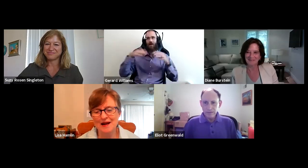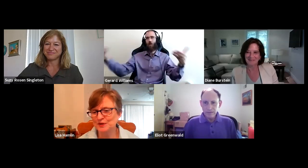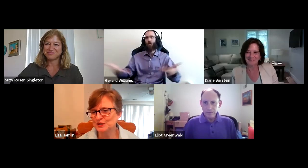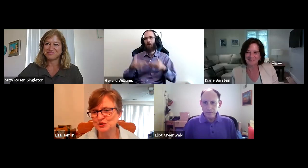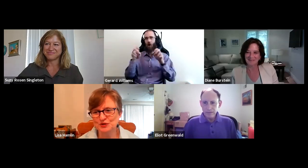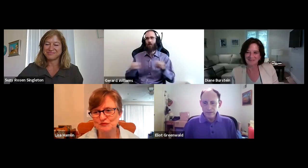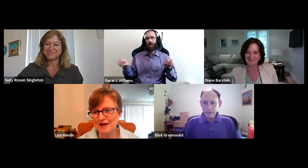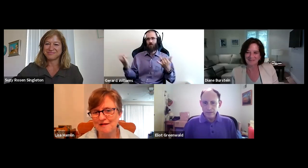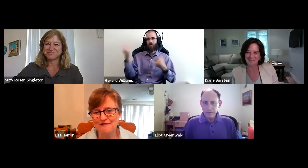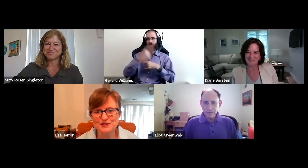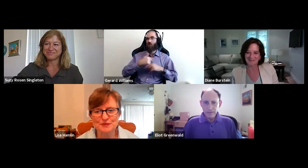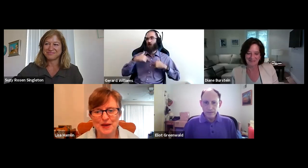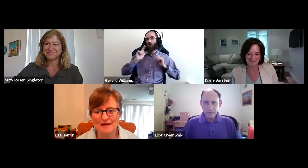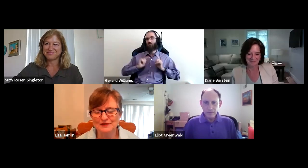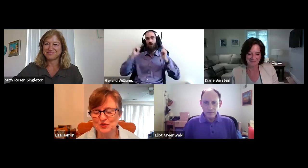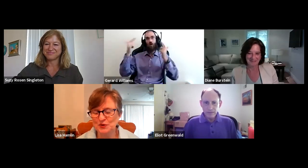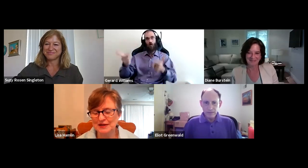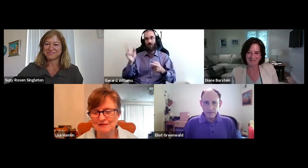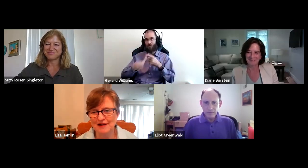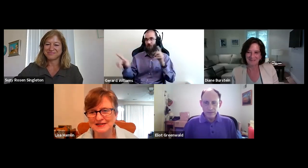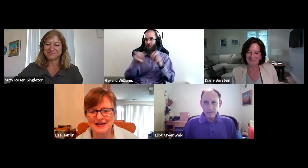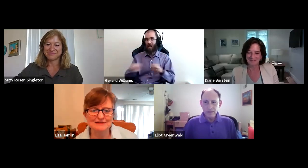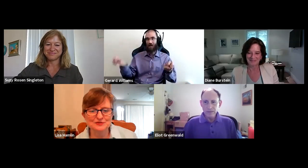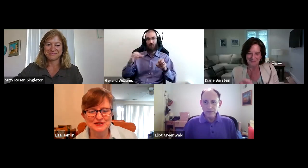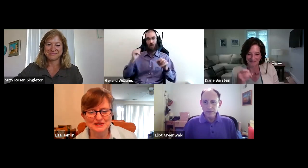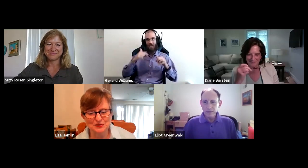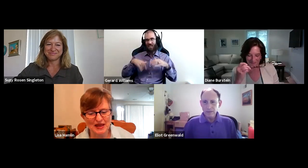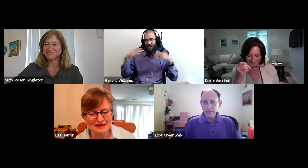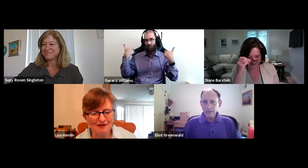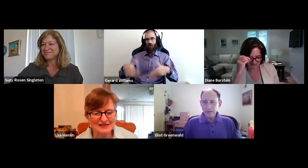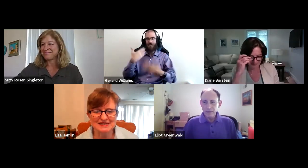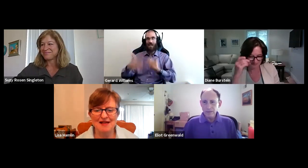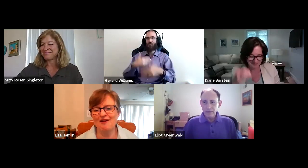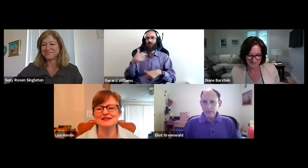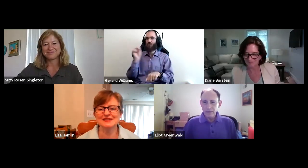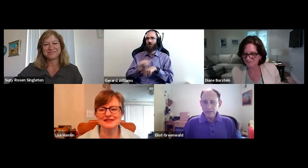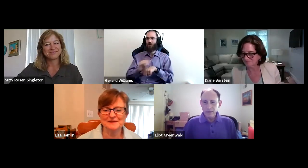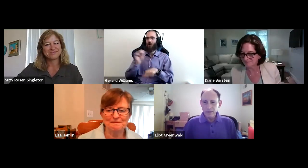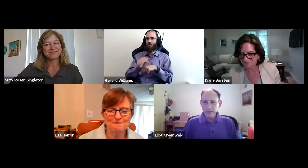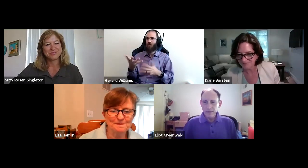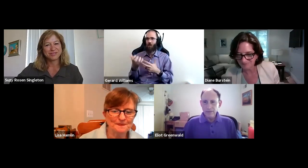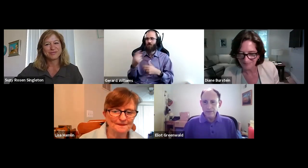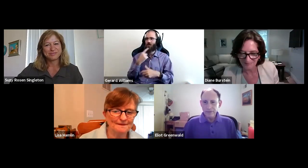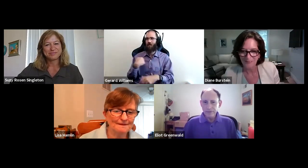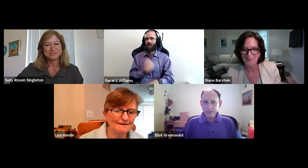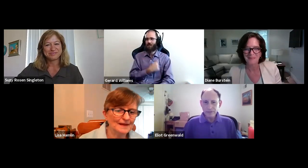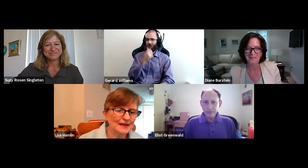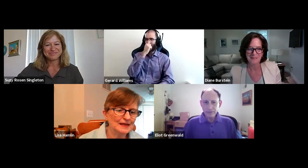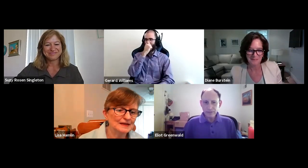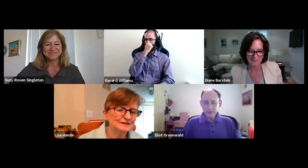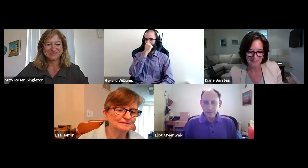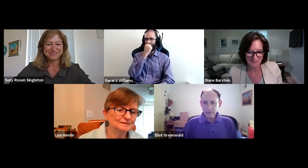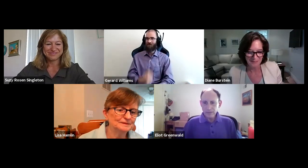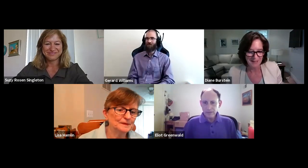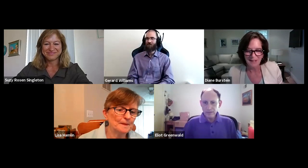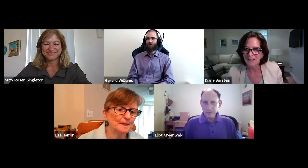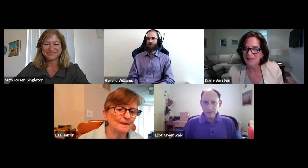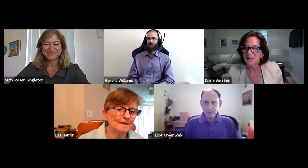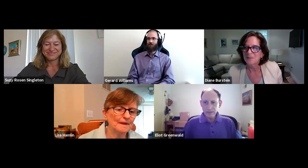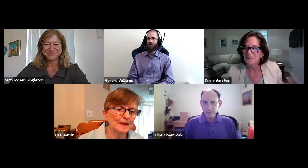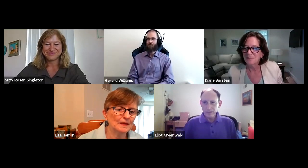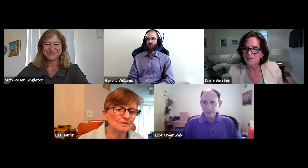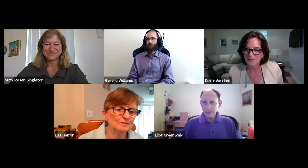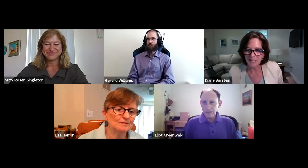I'm going to turn it right over to the panel so we can get right down to it.